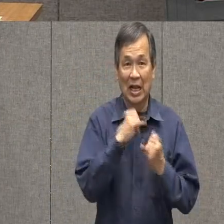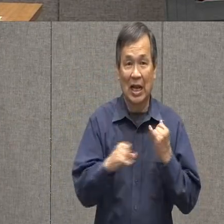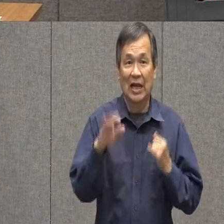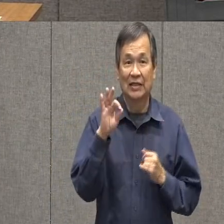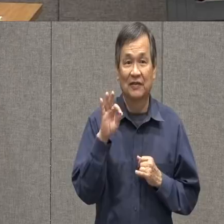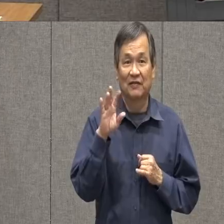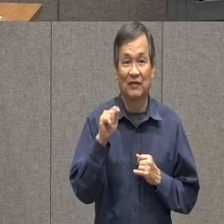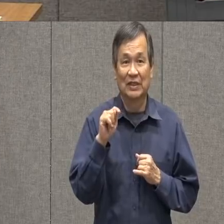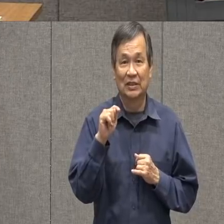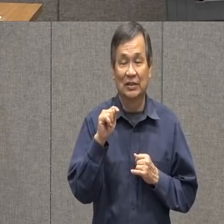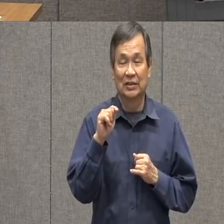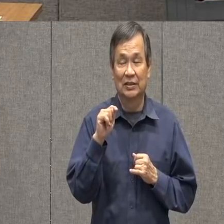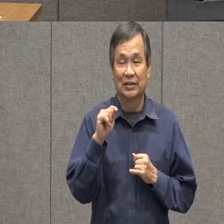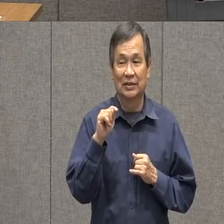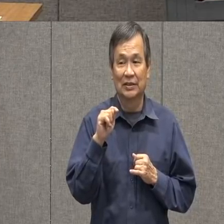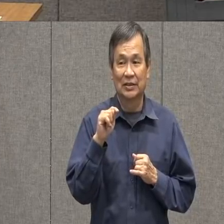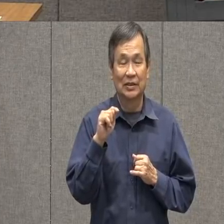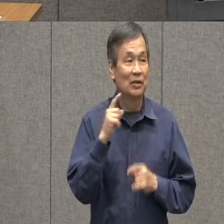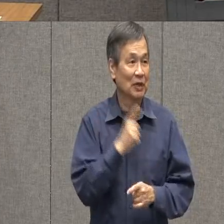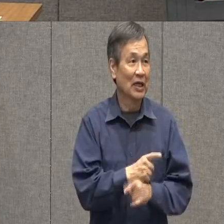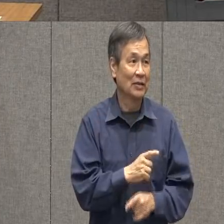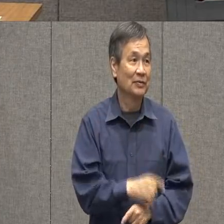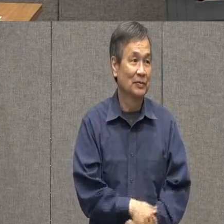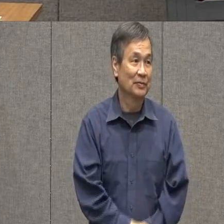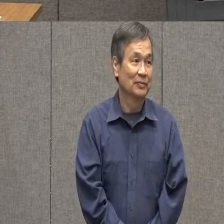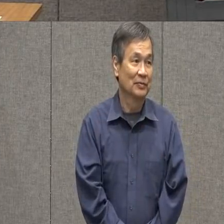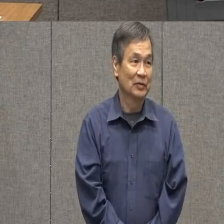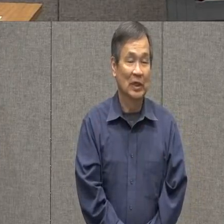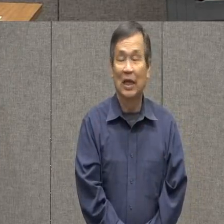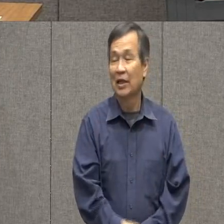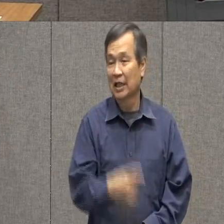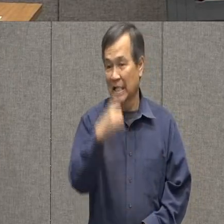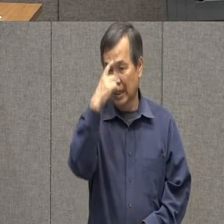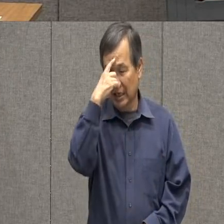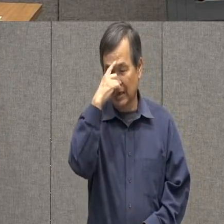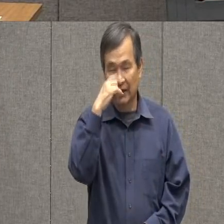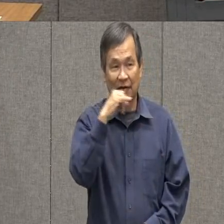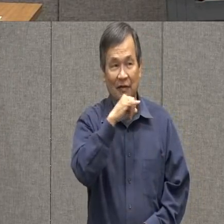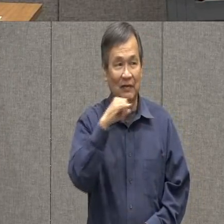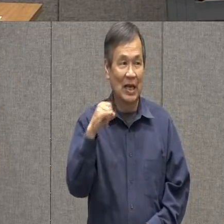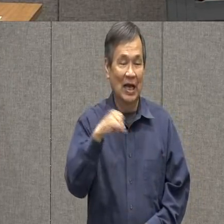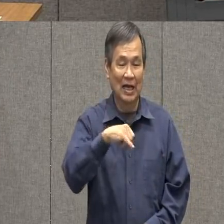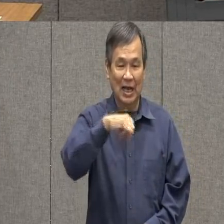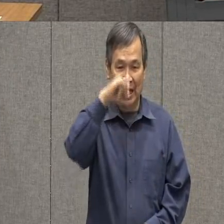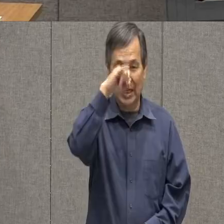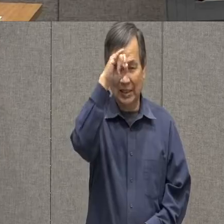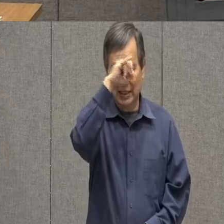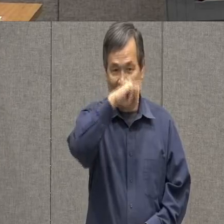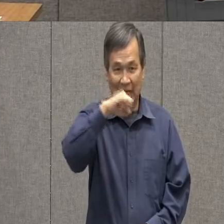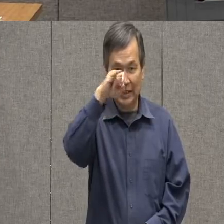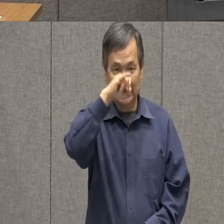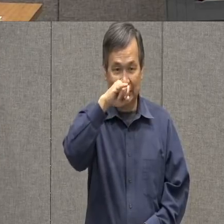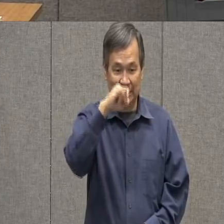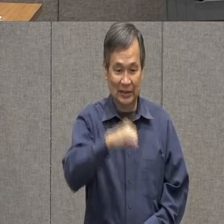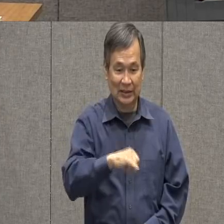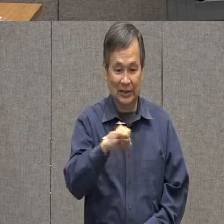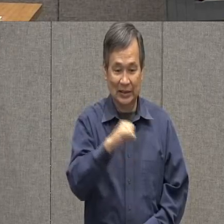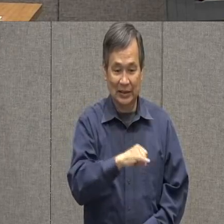Okay, top to bottom. Lines. I'm just a bunch of lines. Think of my bones. Think of my skeleton. Lines, lines, lines. I see an oval and lines.